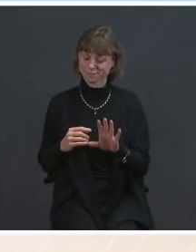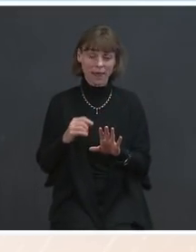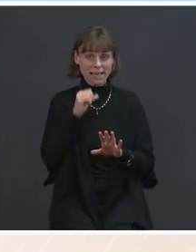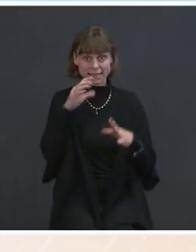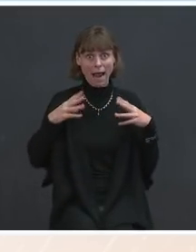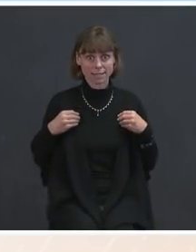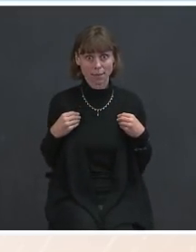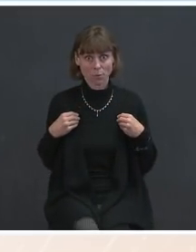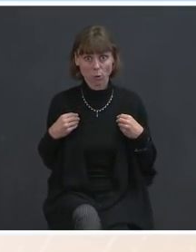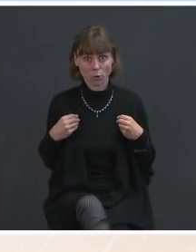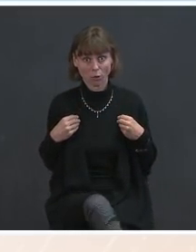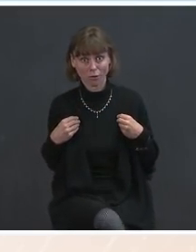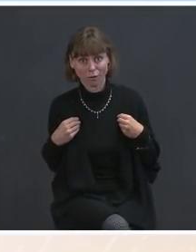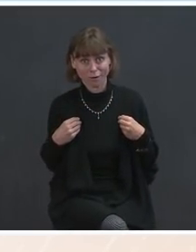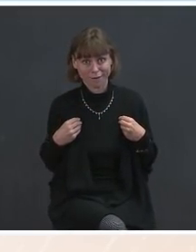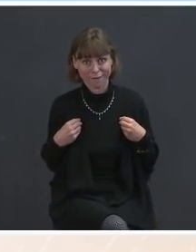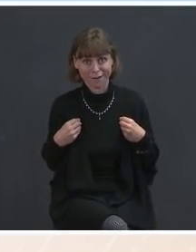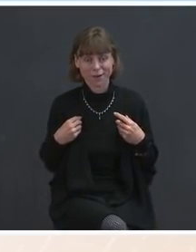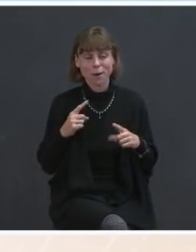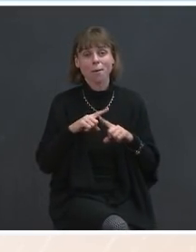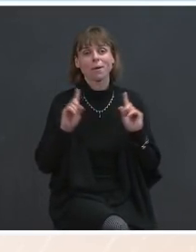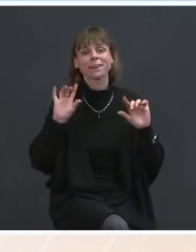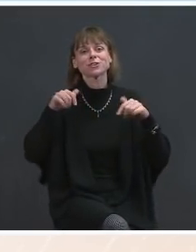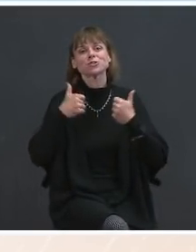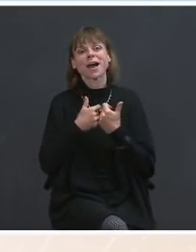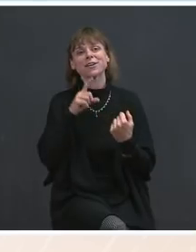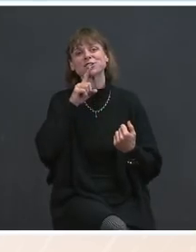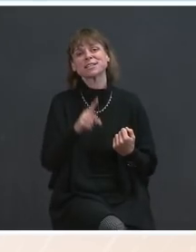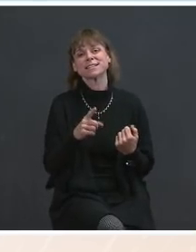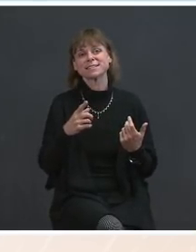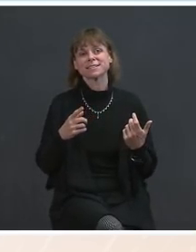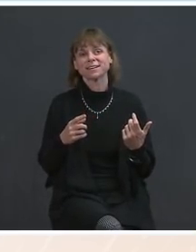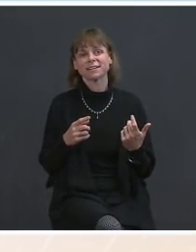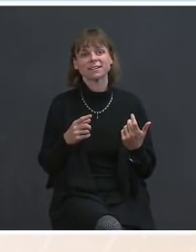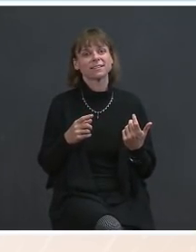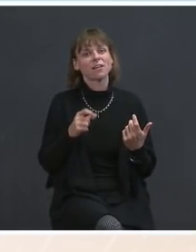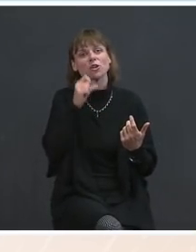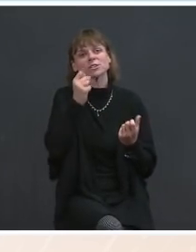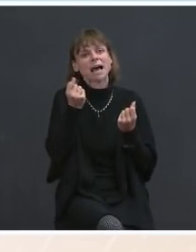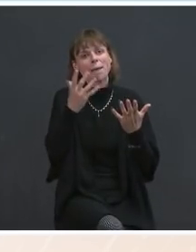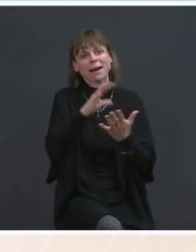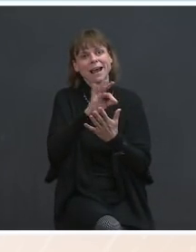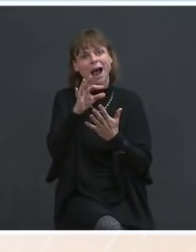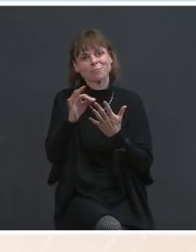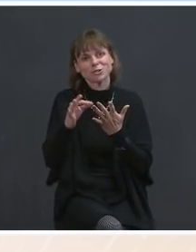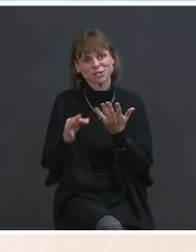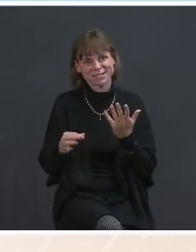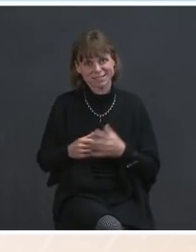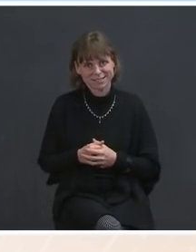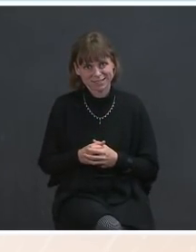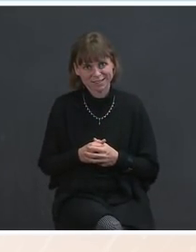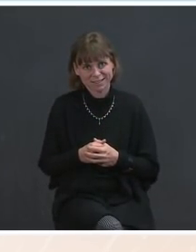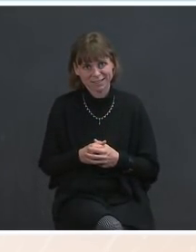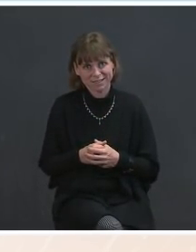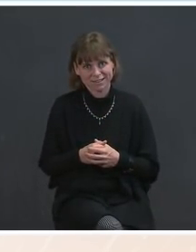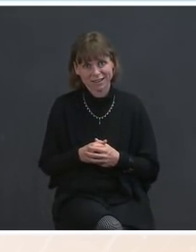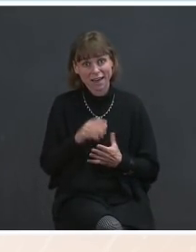But I think the challenge here is that there are only -- there are not that many options. So the options are -- and we have a lot of critics,